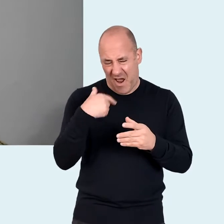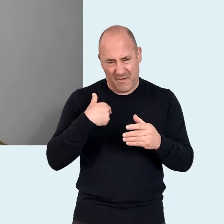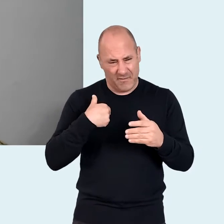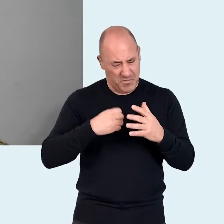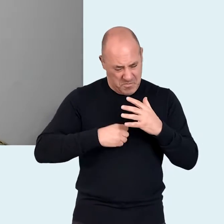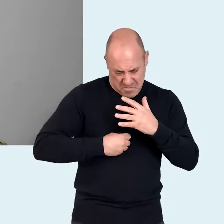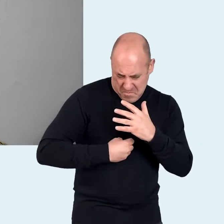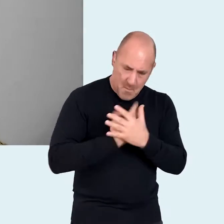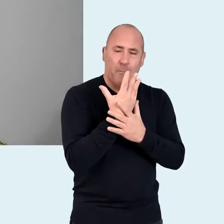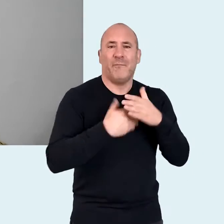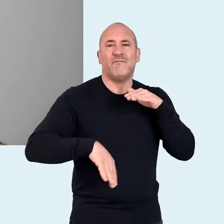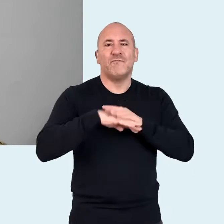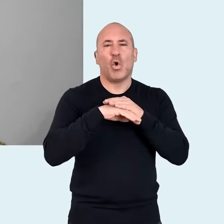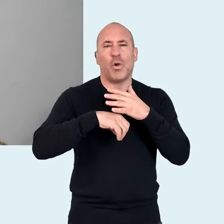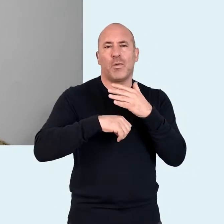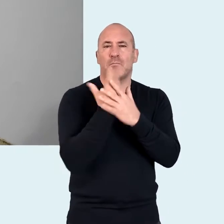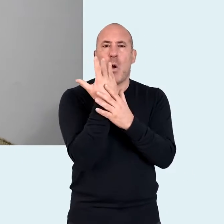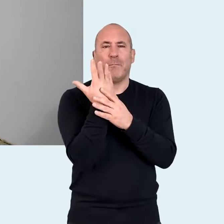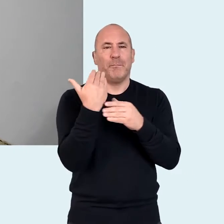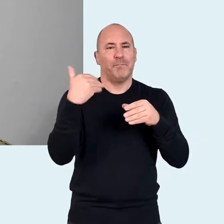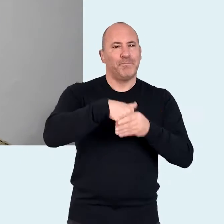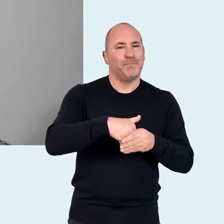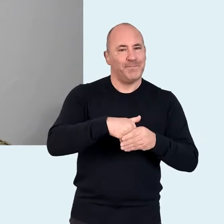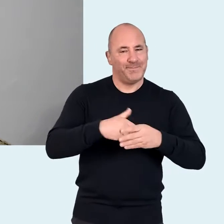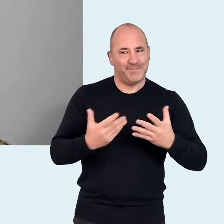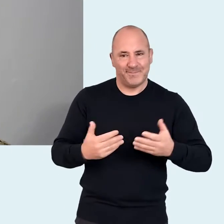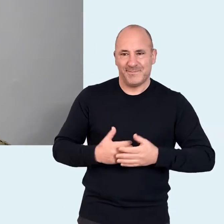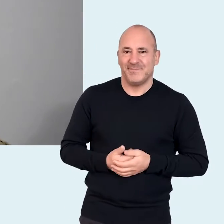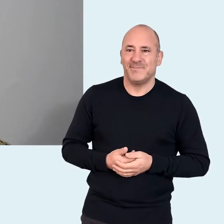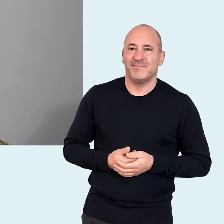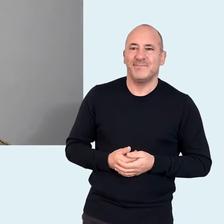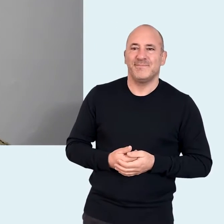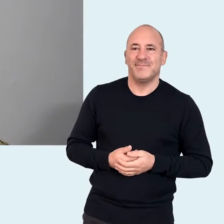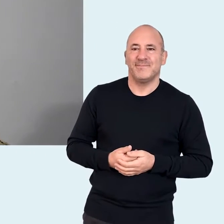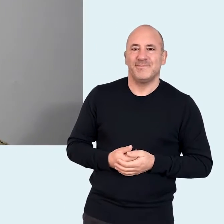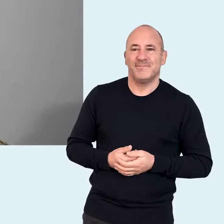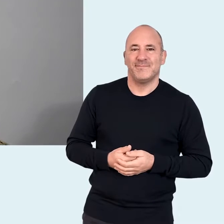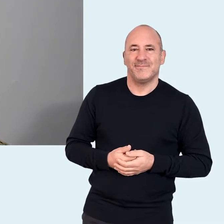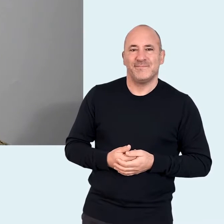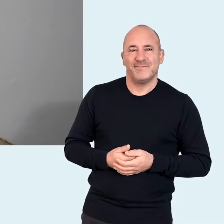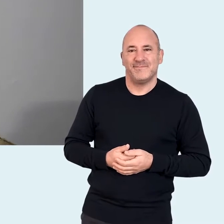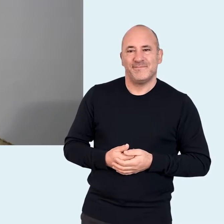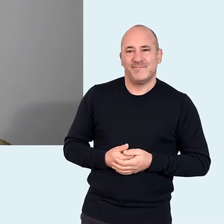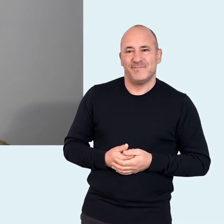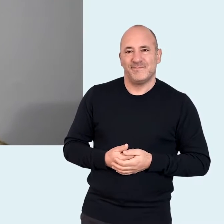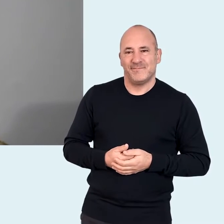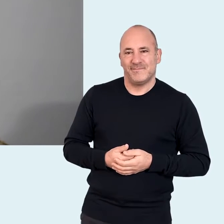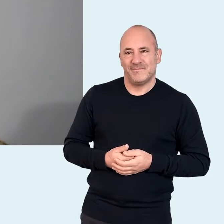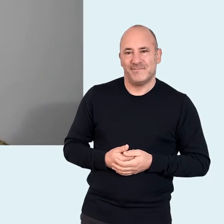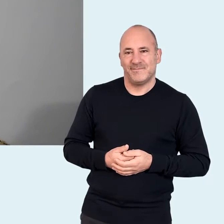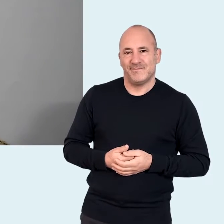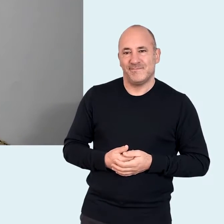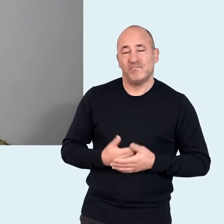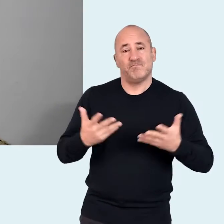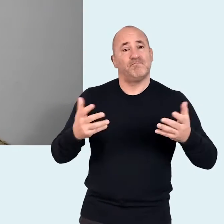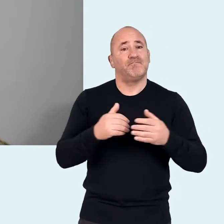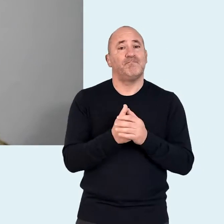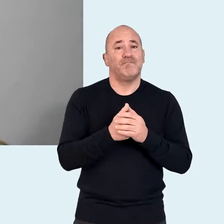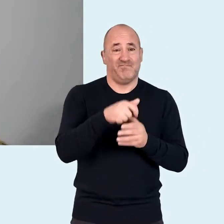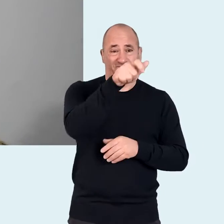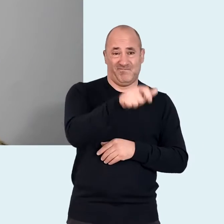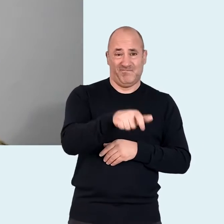criticality and creativity, and that everybody involved is engaged really to their full potential.